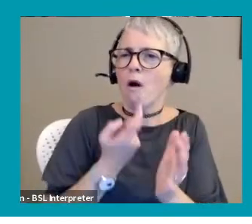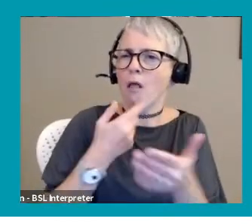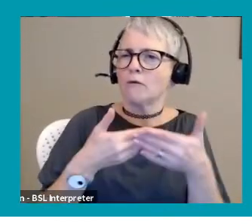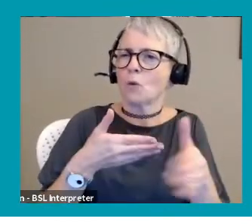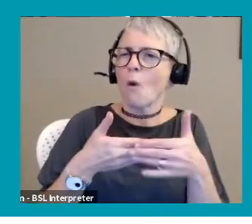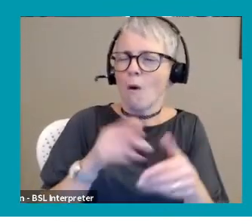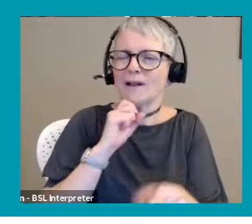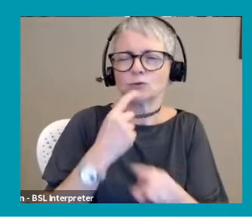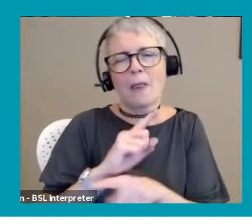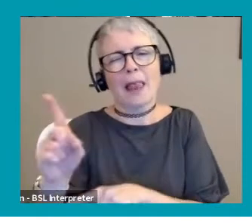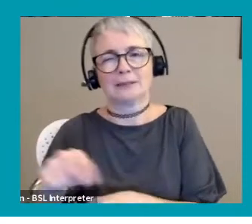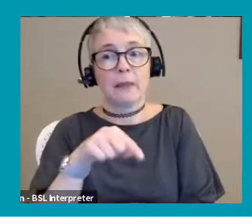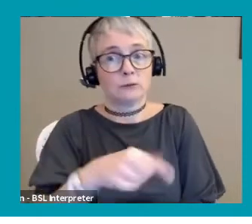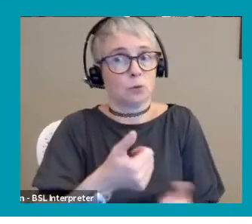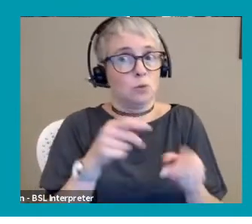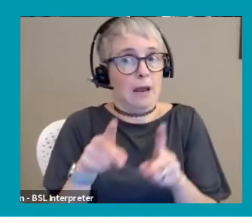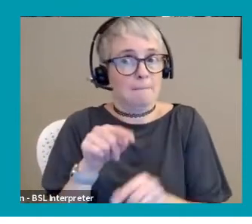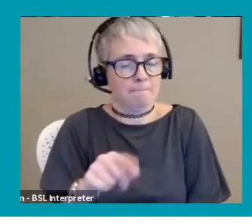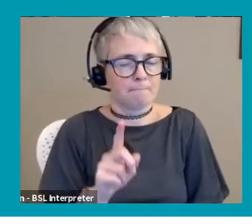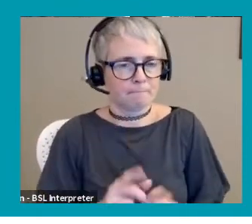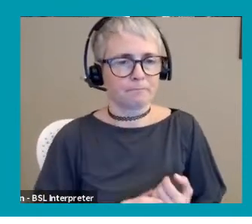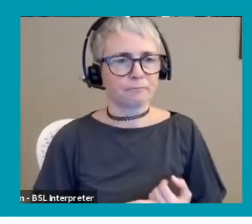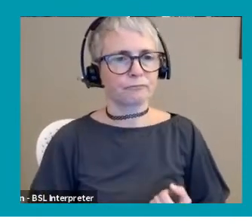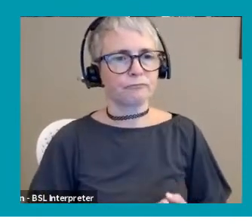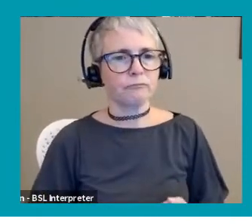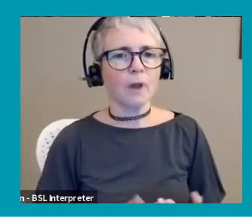Again bringing back the Business Disability Forum. Is the organisation a member of that group?